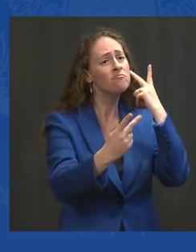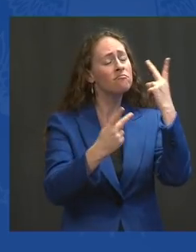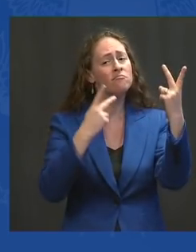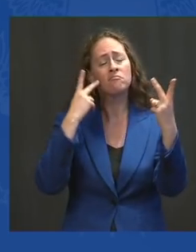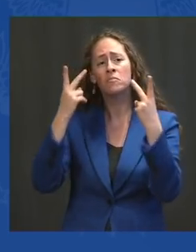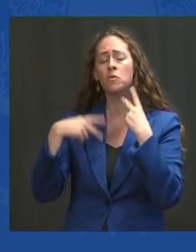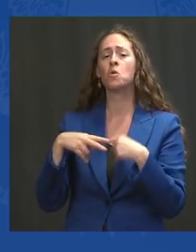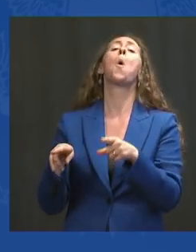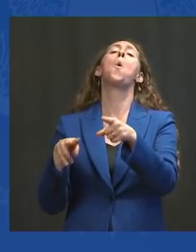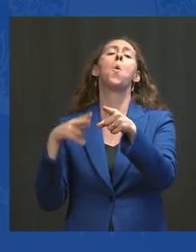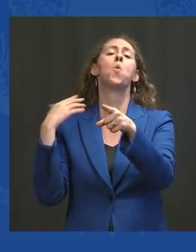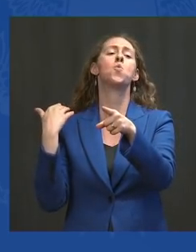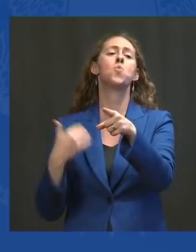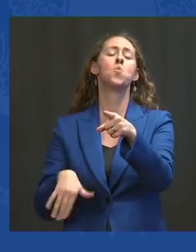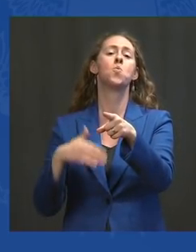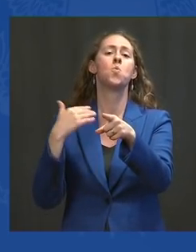But I never thought I'd see that, for real.